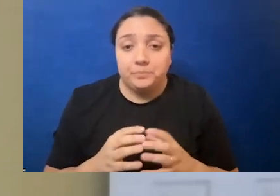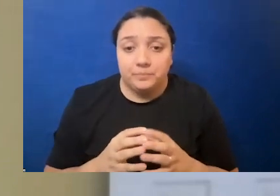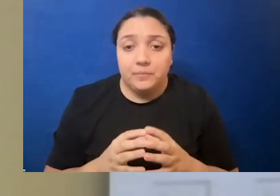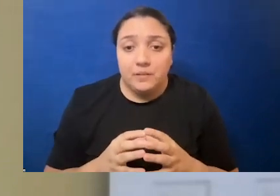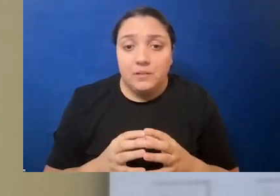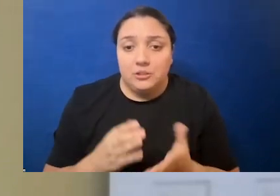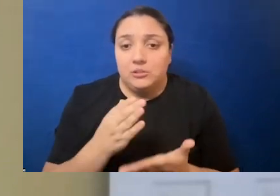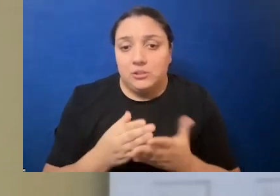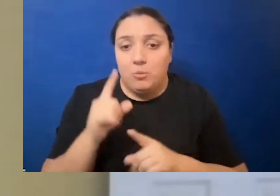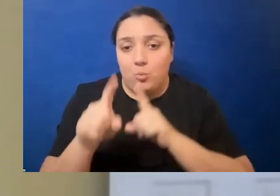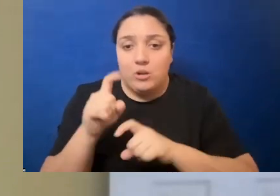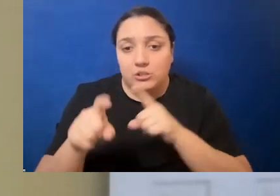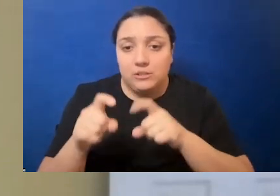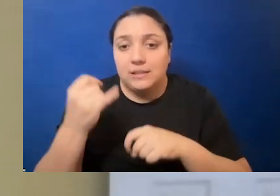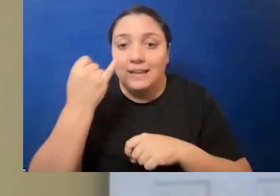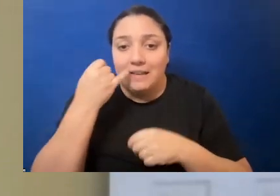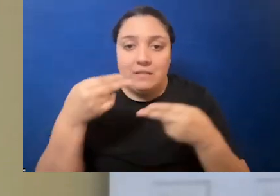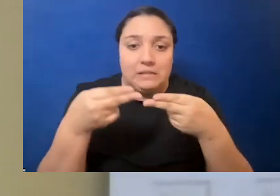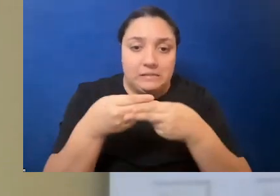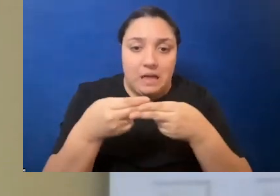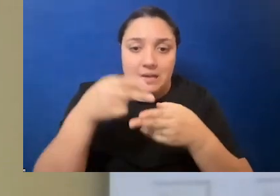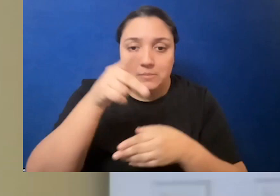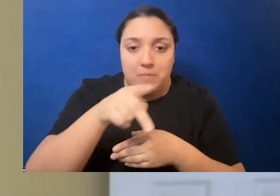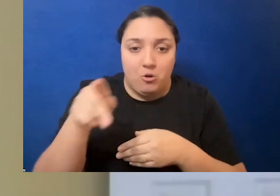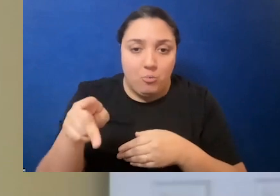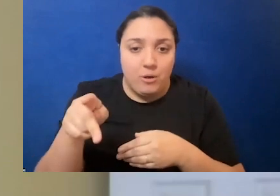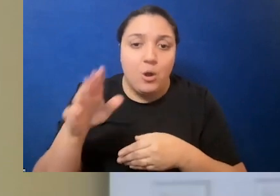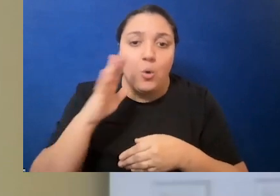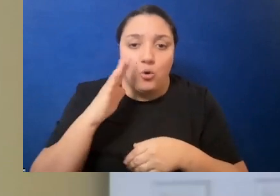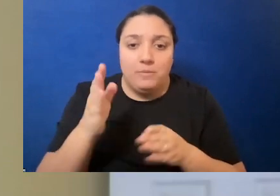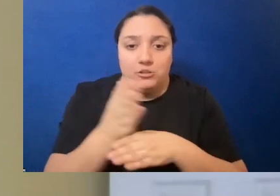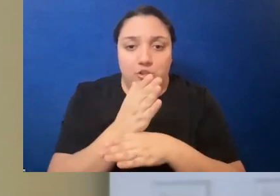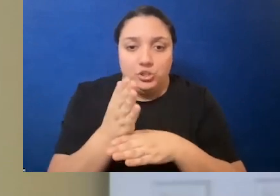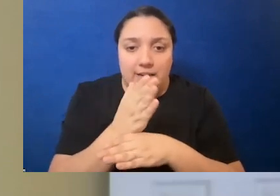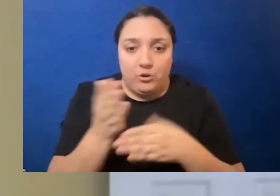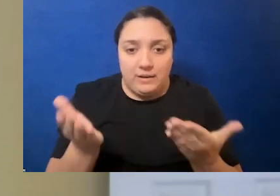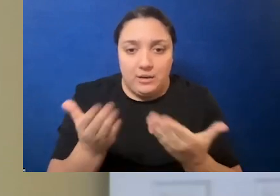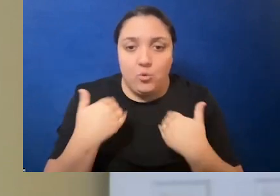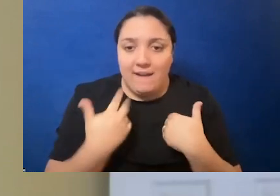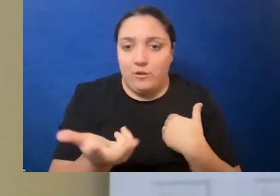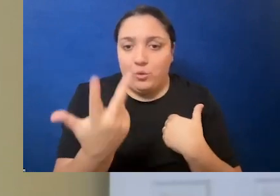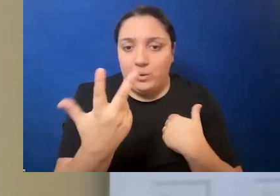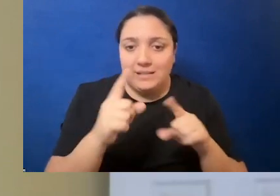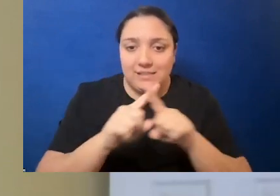ABLE TO PROVIDE THEM AND MAKE IT AVAILABLE WHEN THE PRESENTATION IS AVAILABLE.